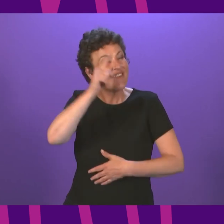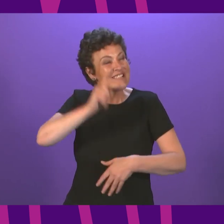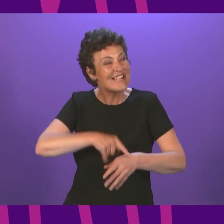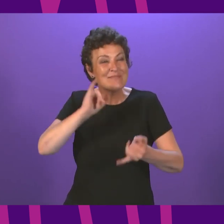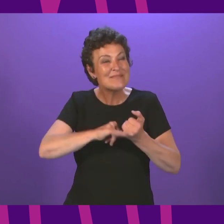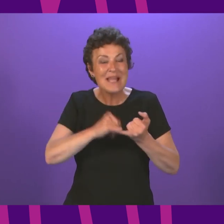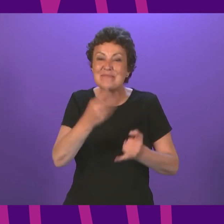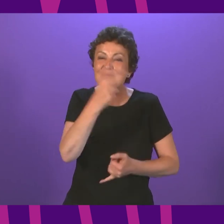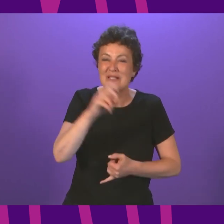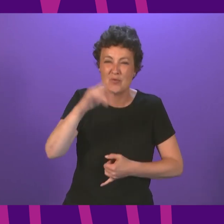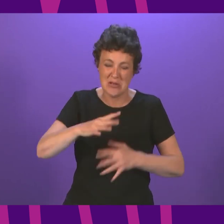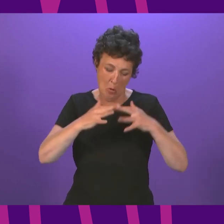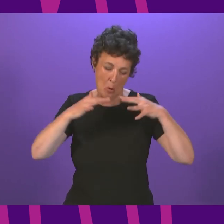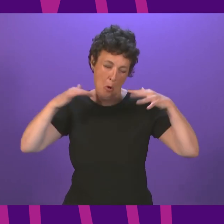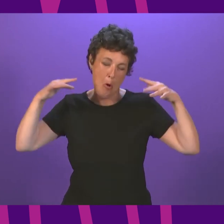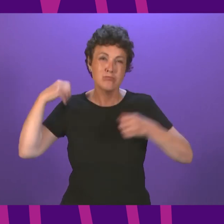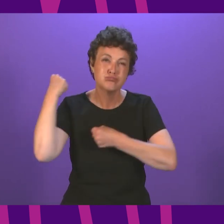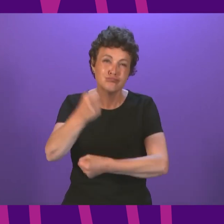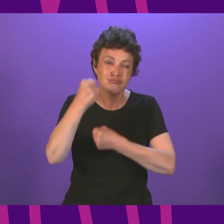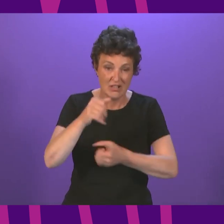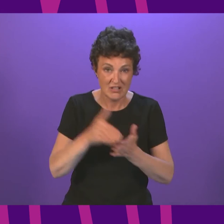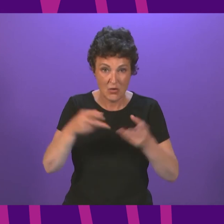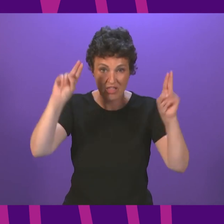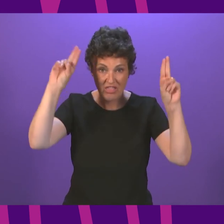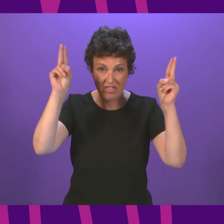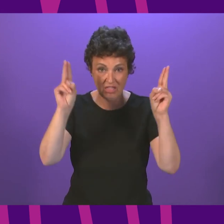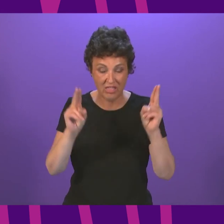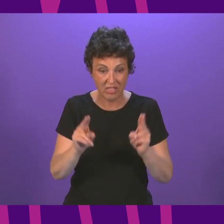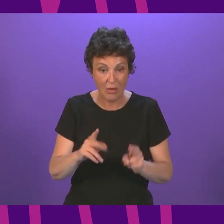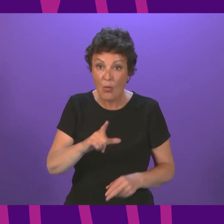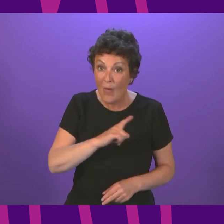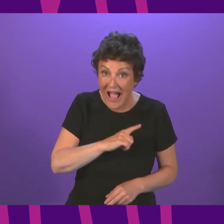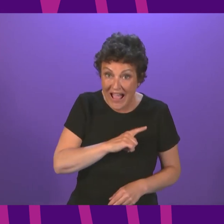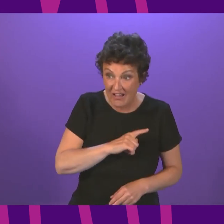Scottish Government was forced, through a freedom of information request, to release the draft farming and food production future policy group recommendations. We have been